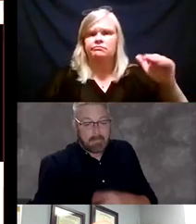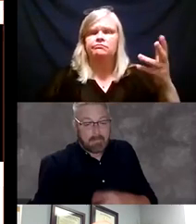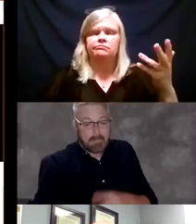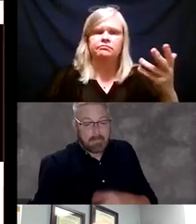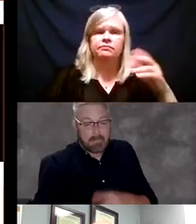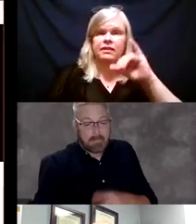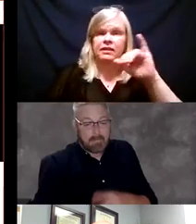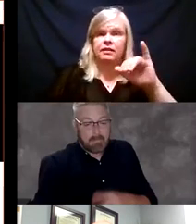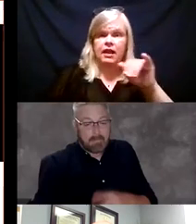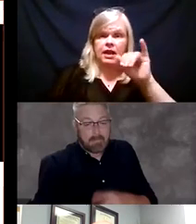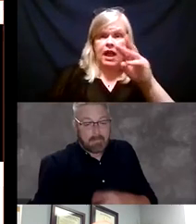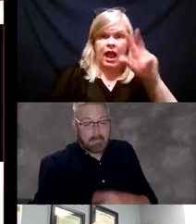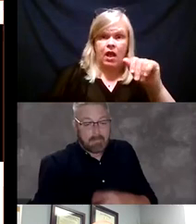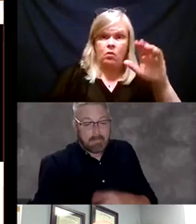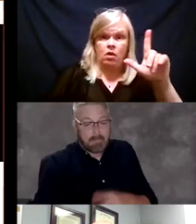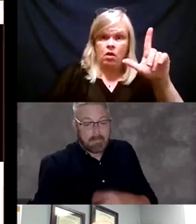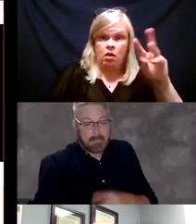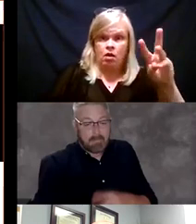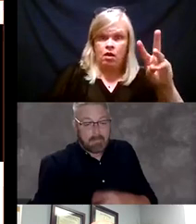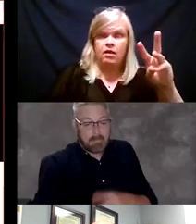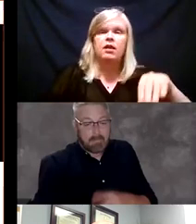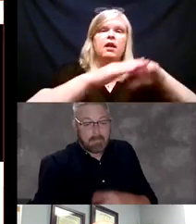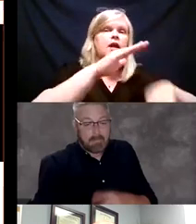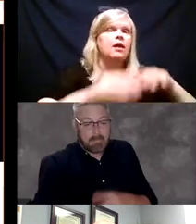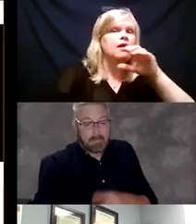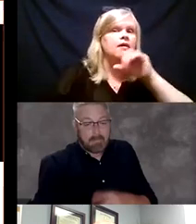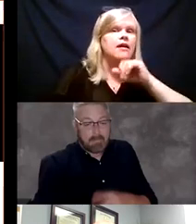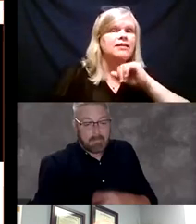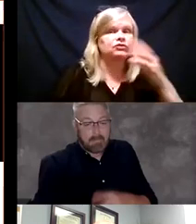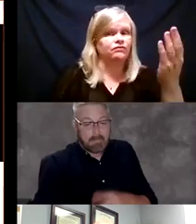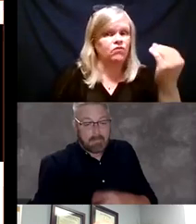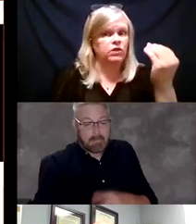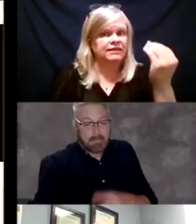PURPOSES A CHILD IS ANYONE UNDER THE AGE OF 14.